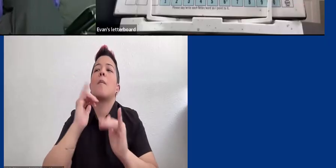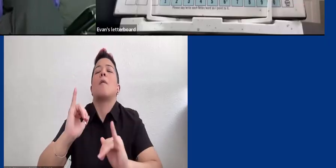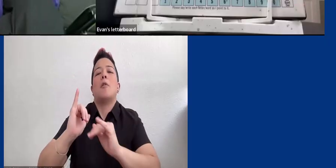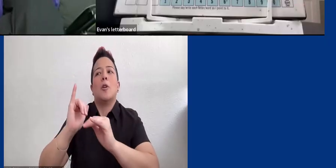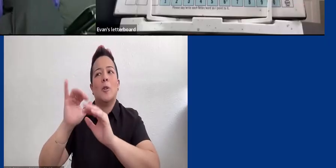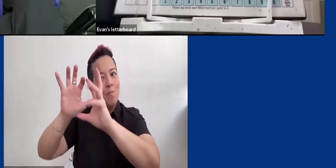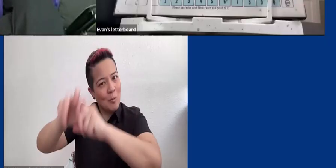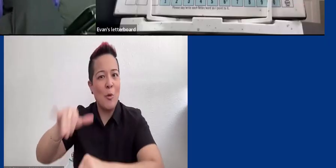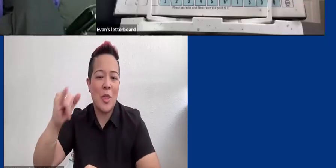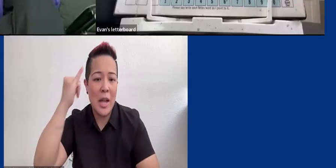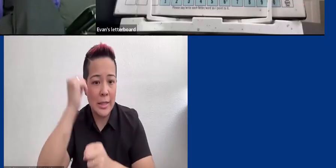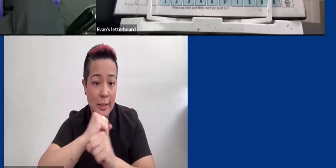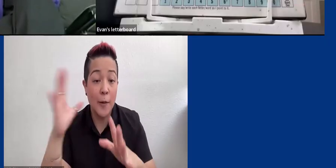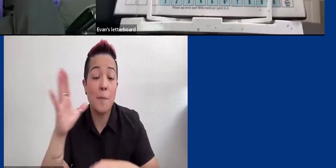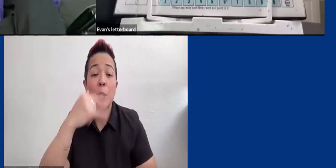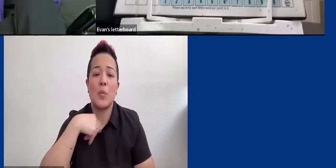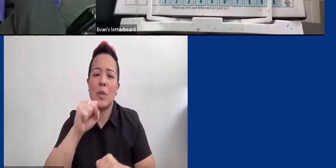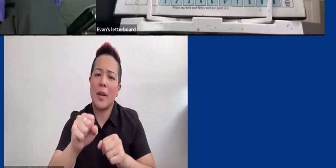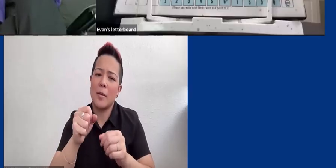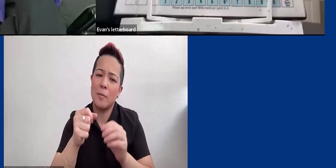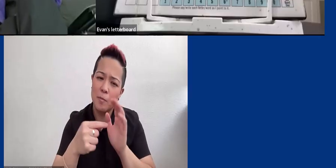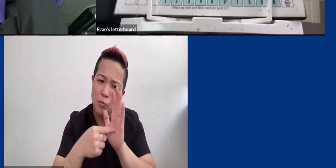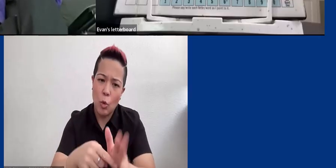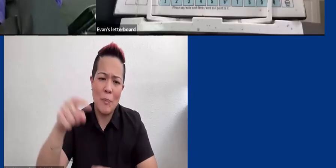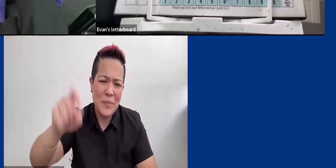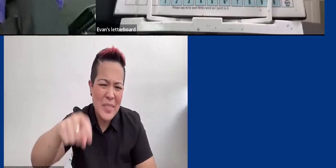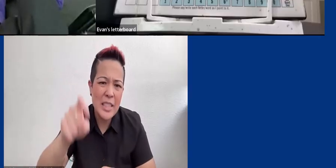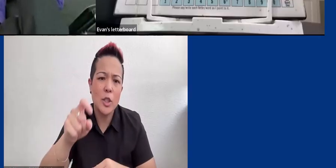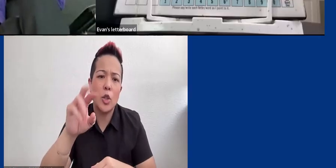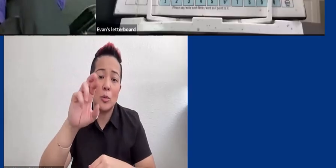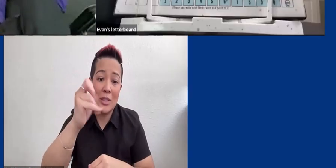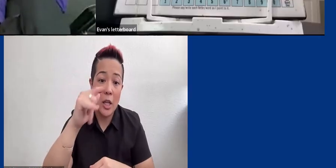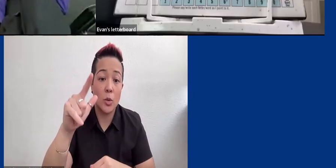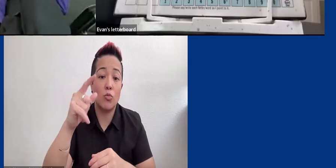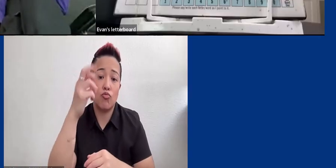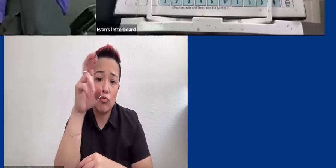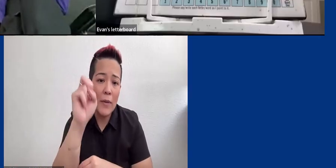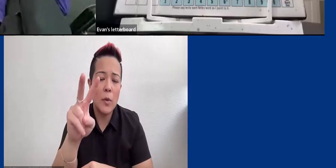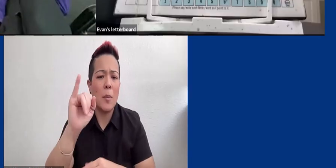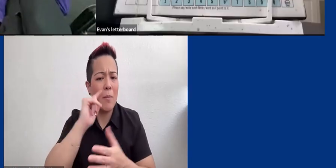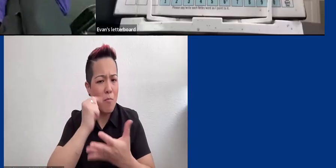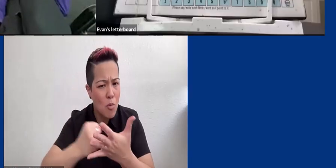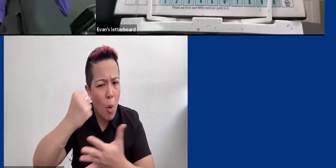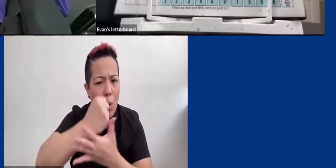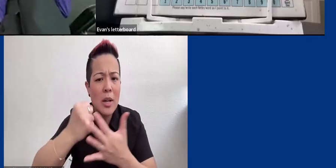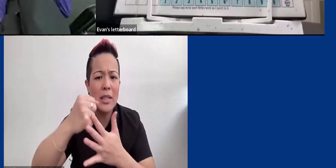disability as a natural form of human variation, we move toward a future where every individual